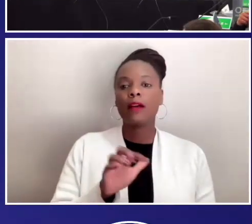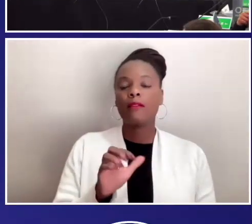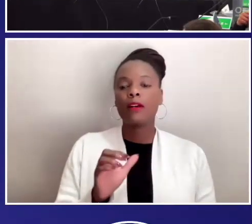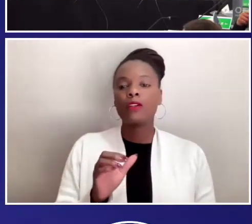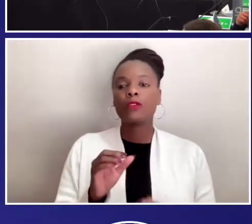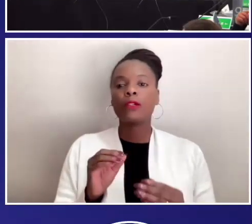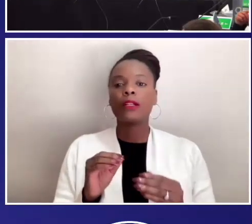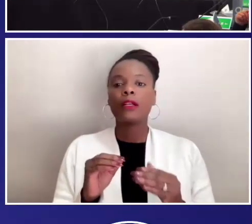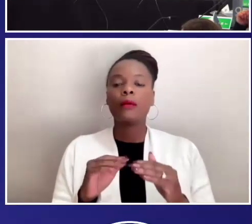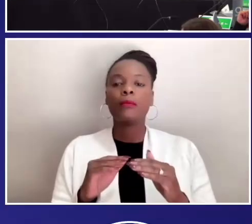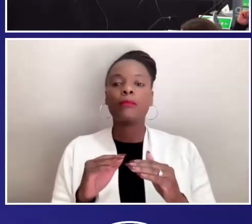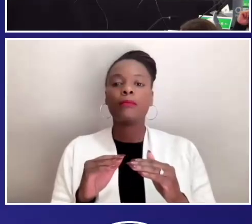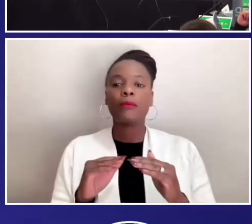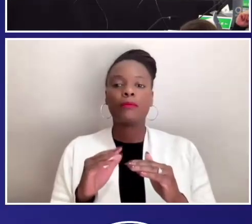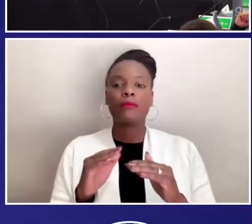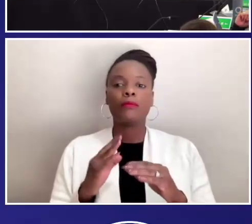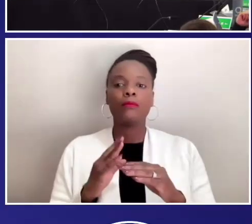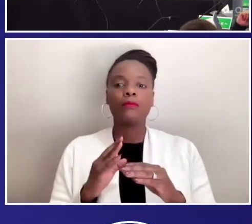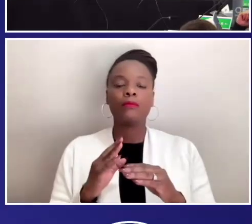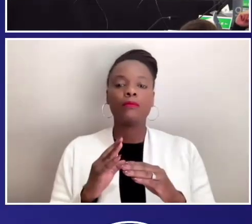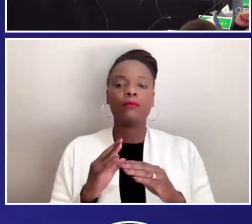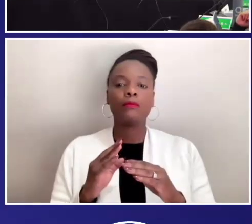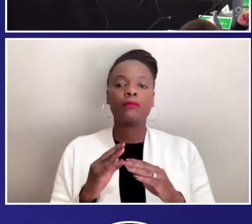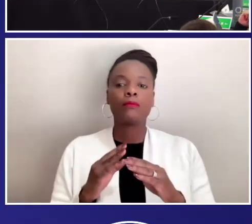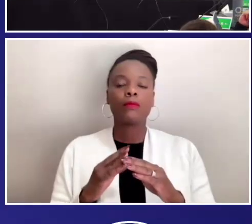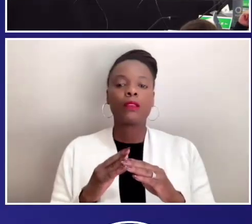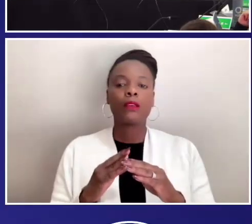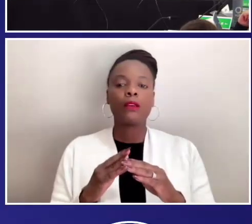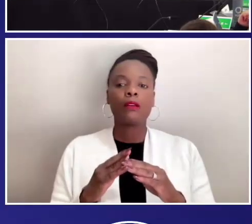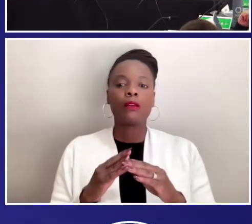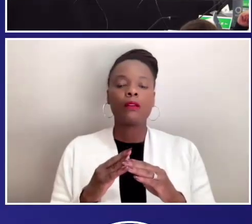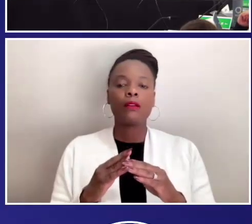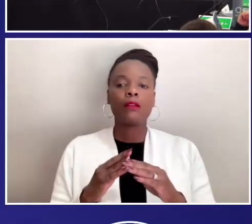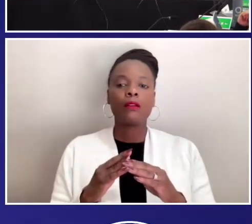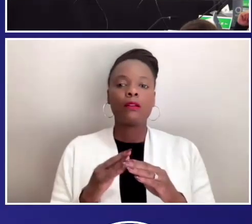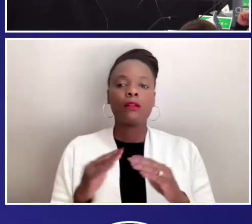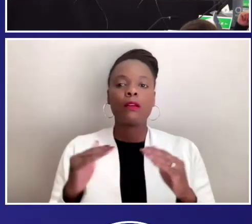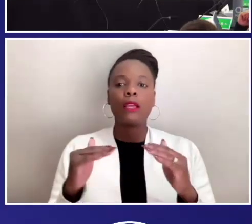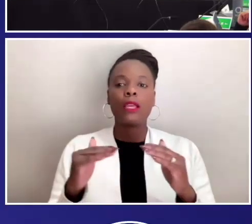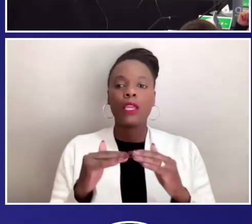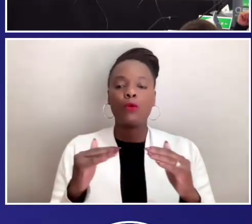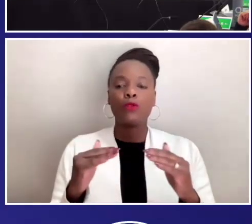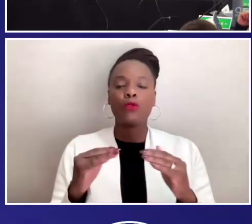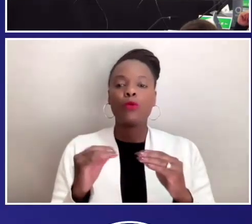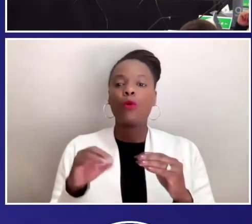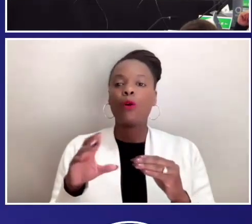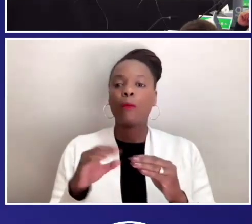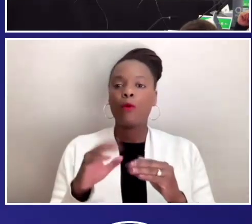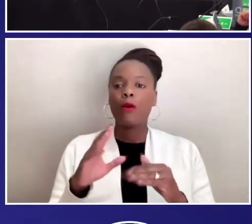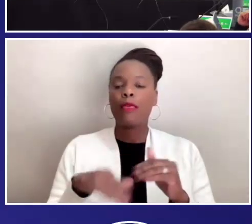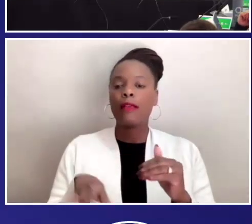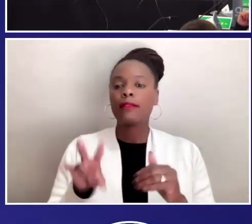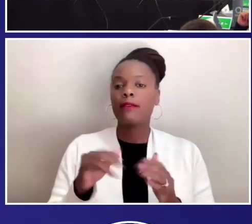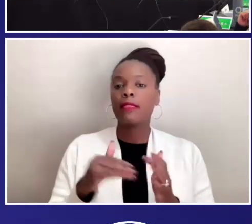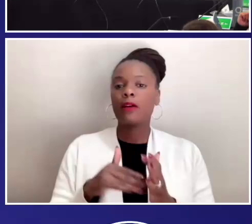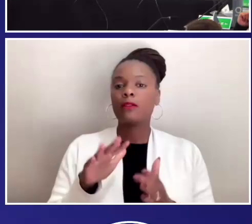loan within 12 years, equal to or greater than $10,000, but less than $20,000, the borrower must repay within 15 years.